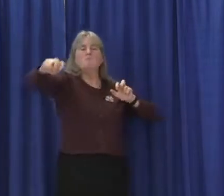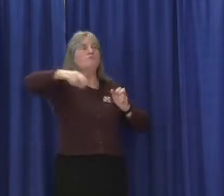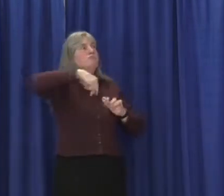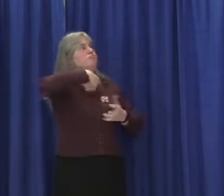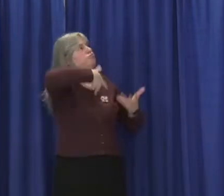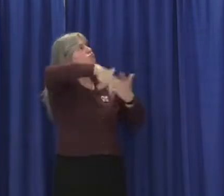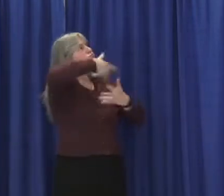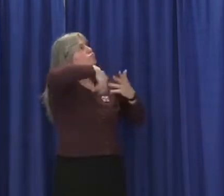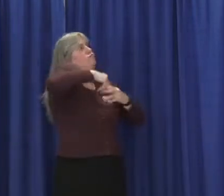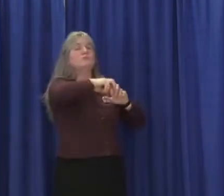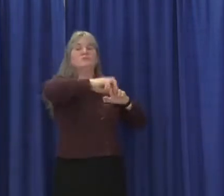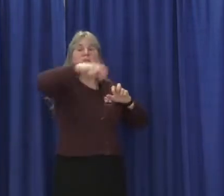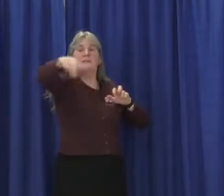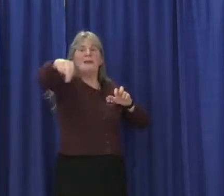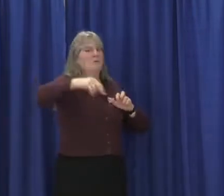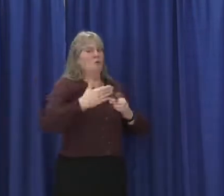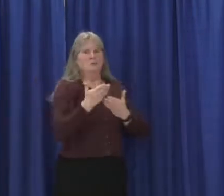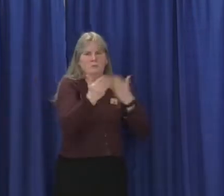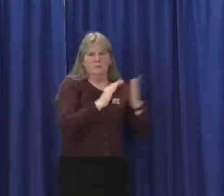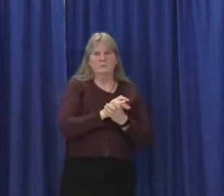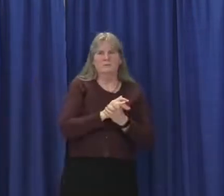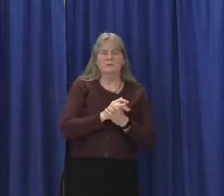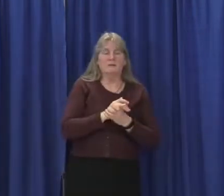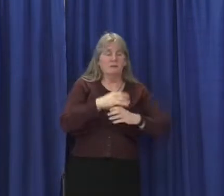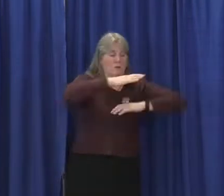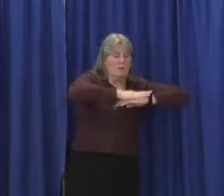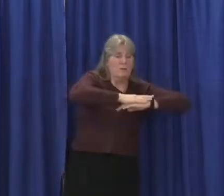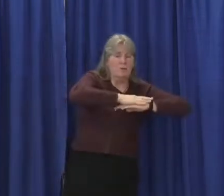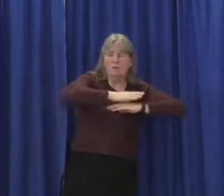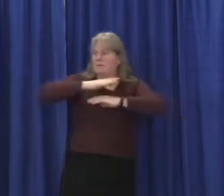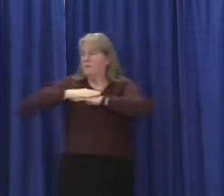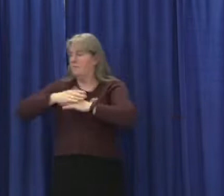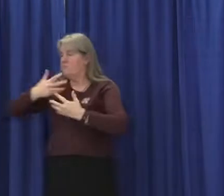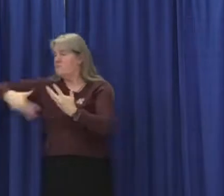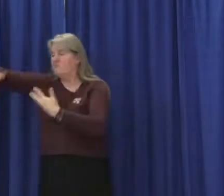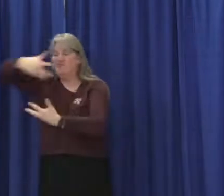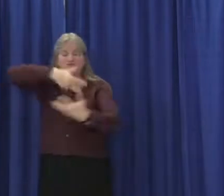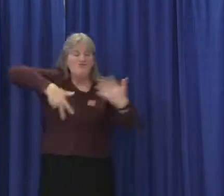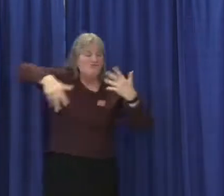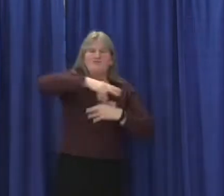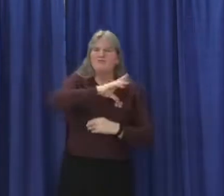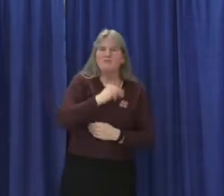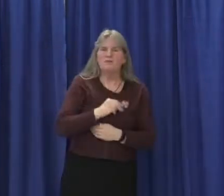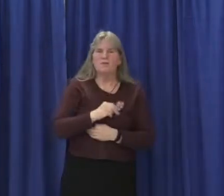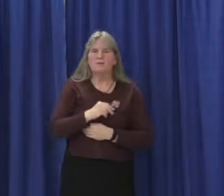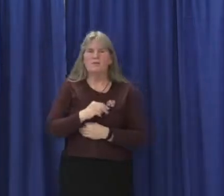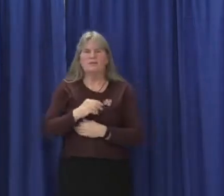between tables. [Clearing throat] Excuse me. And dancing is not permitted.